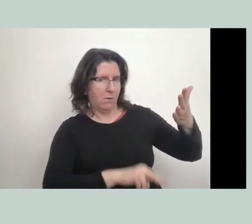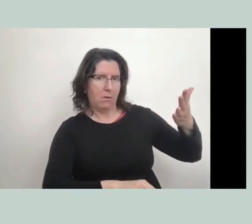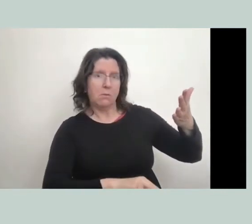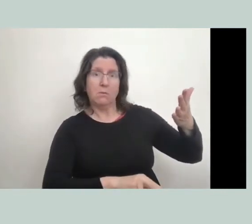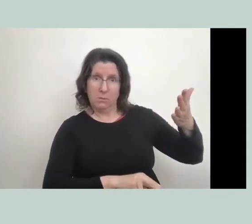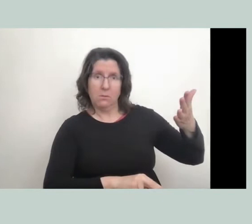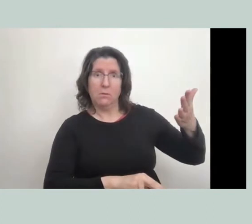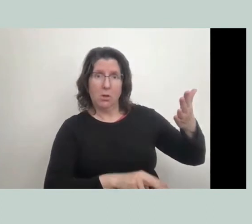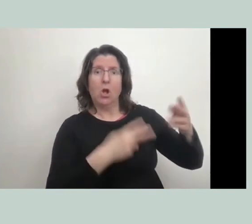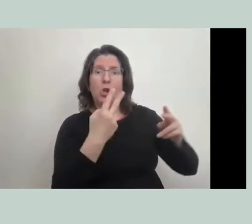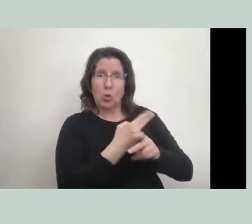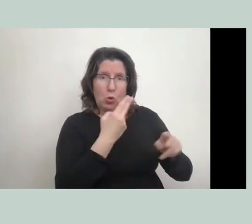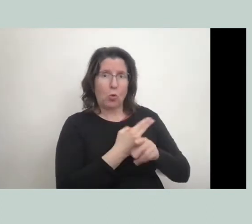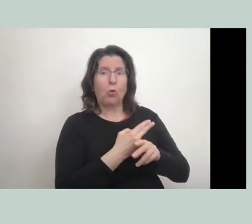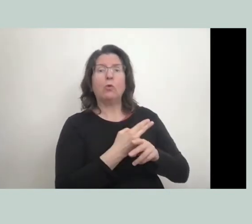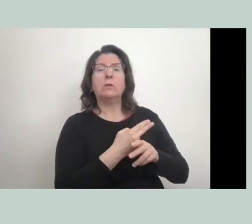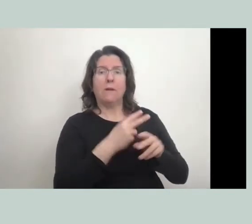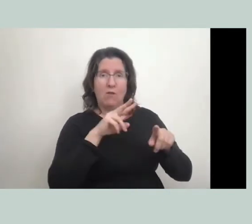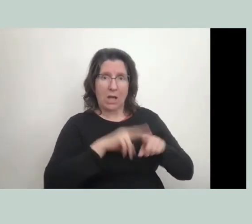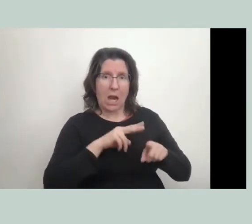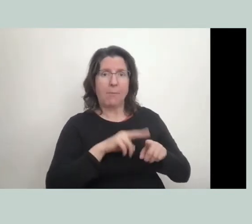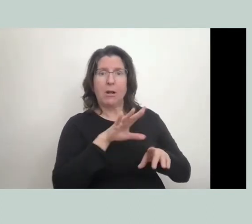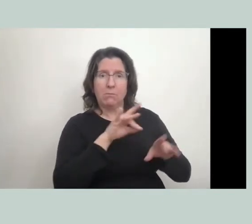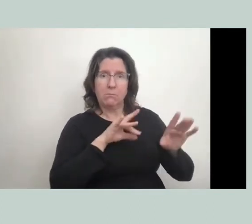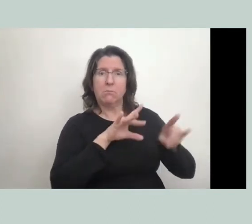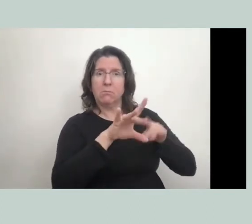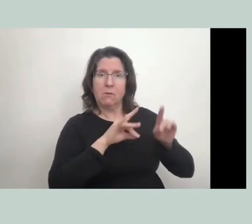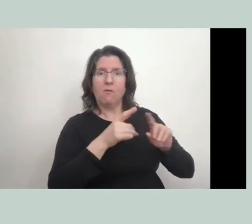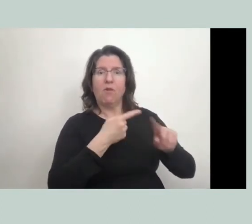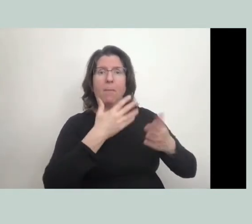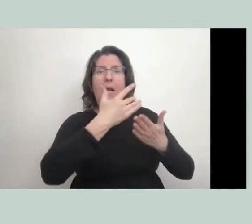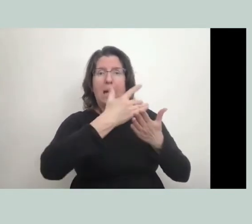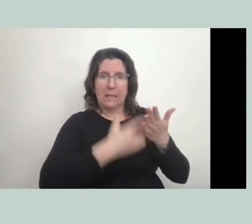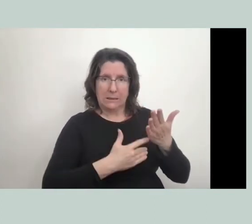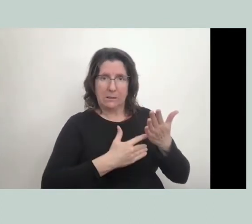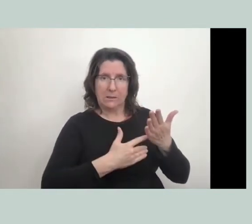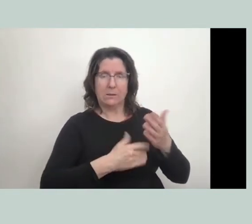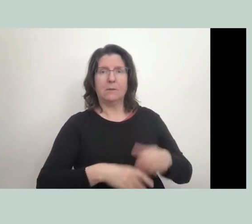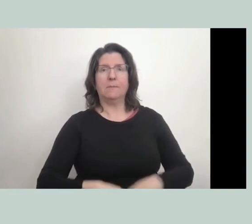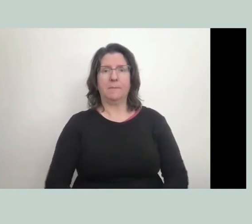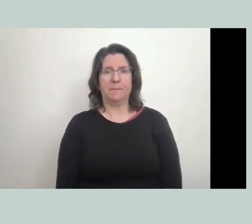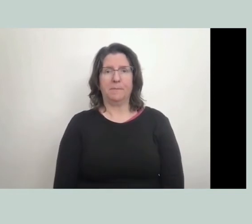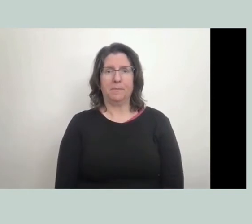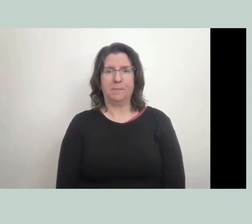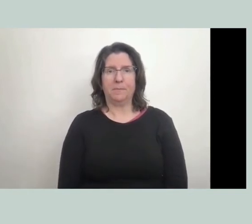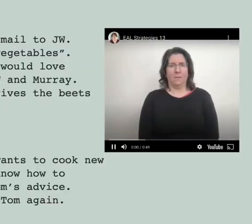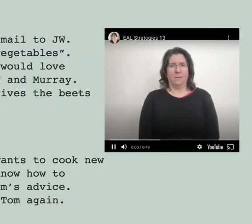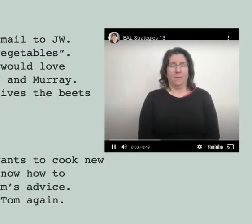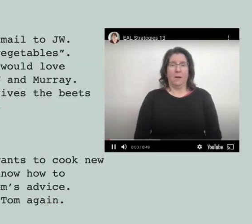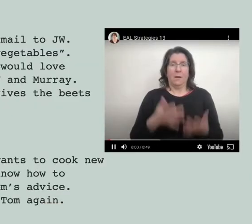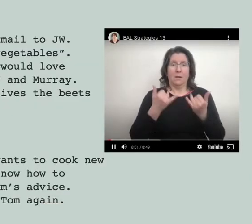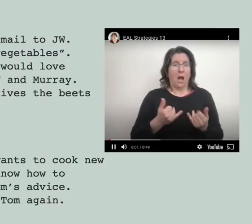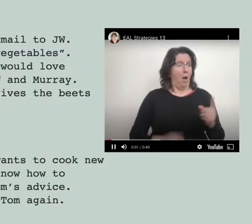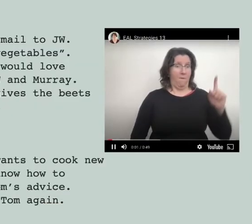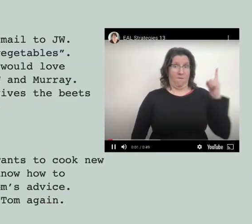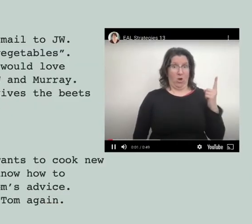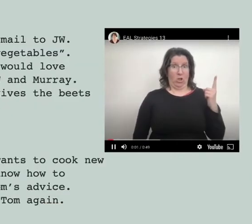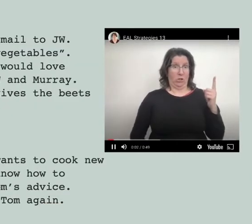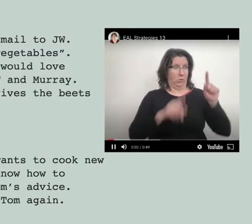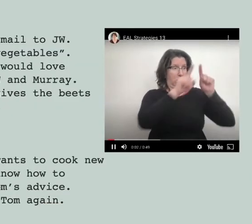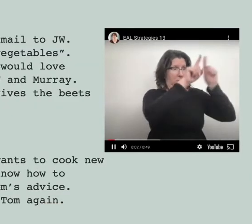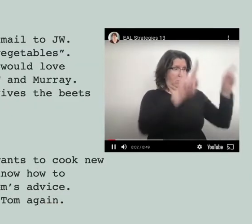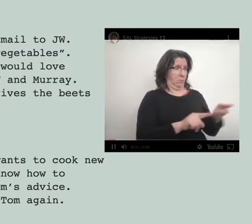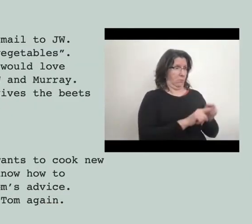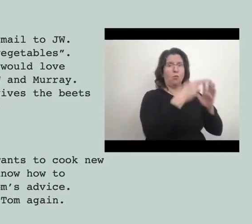Use their vocabulary lists to identify terms to help understand the text.